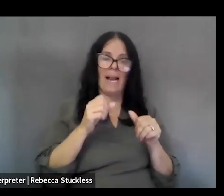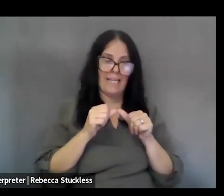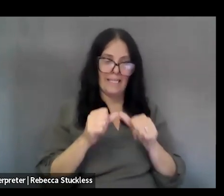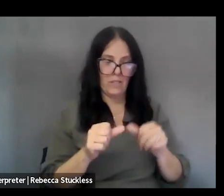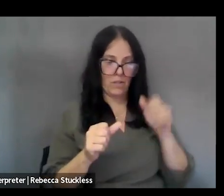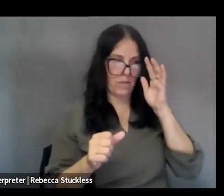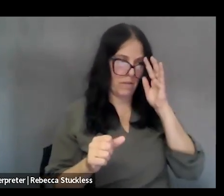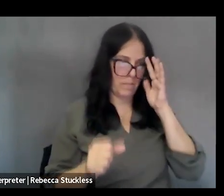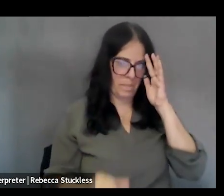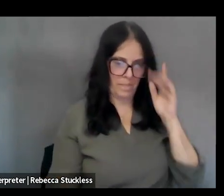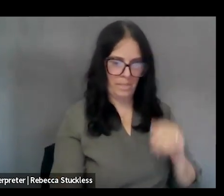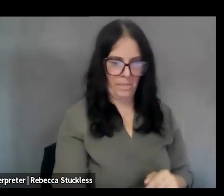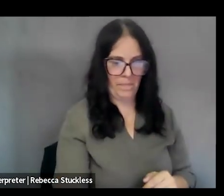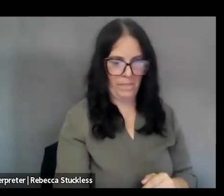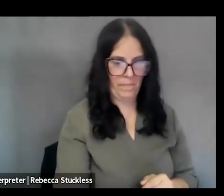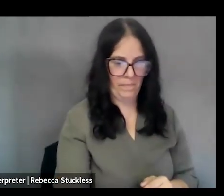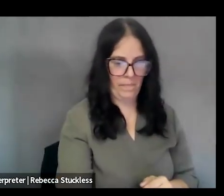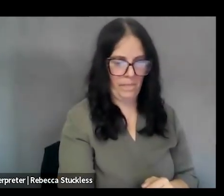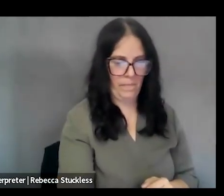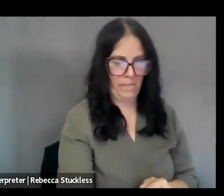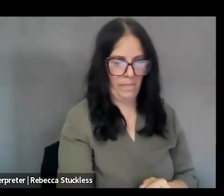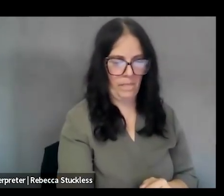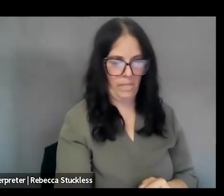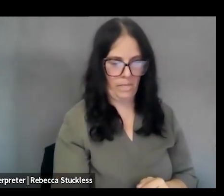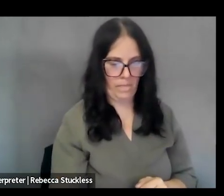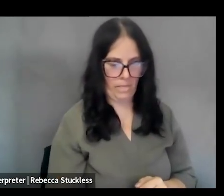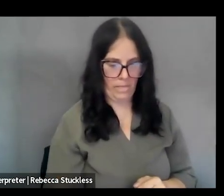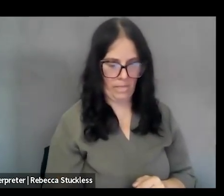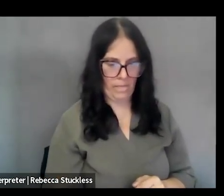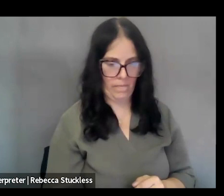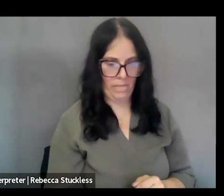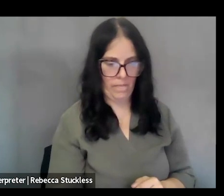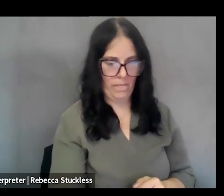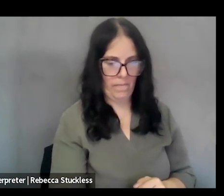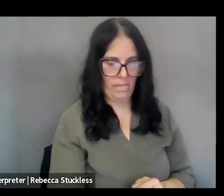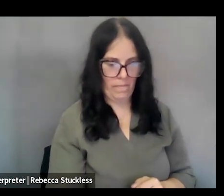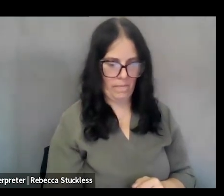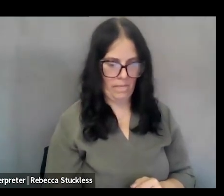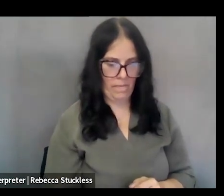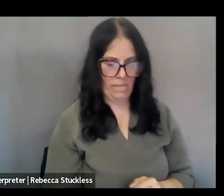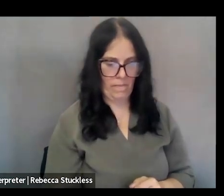in all of the work that she's been doing to help alleviate some of those barriers for the community.